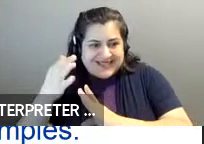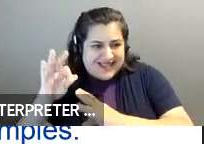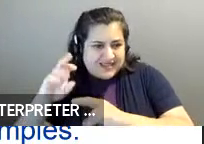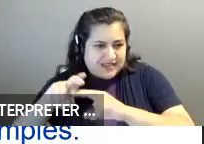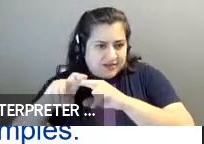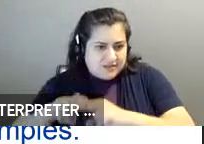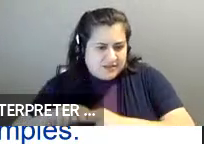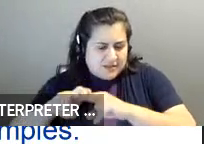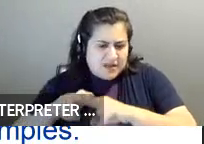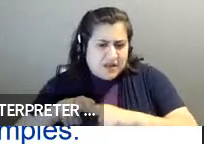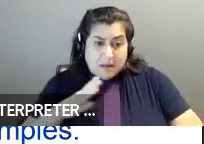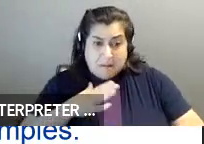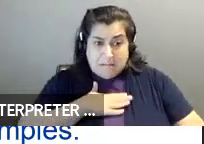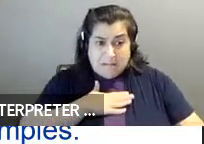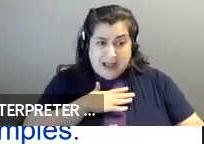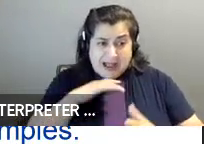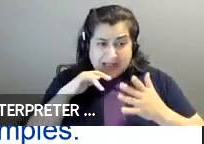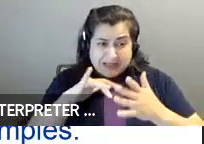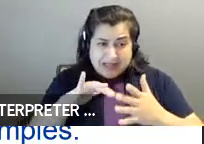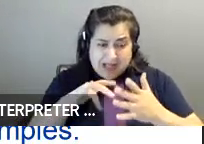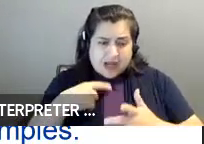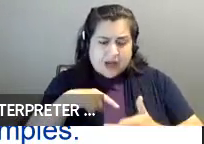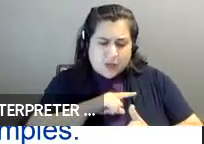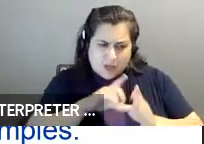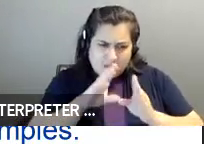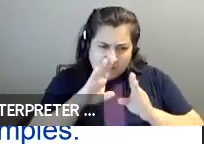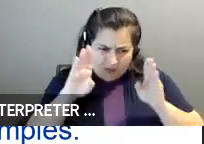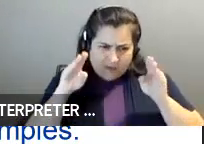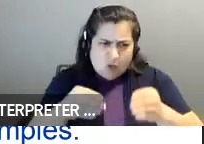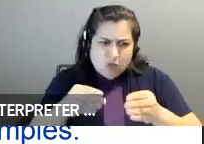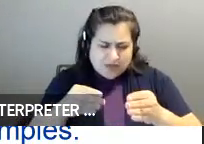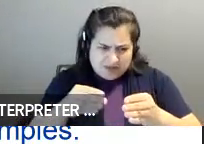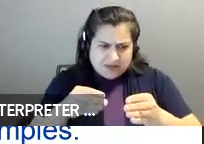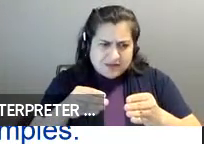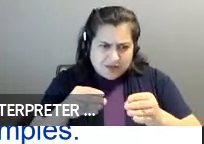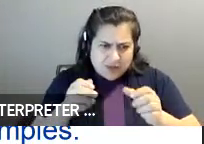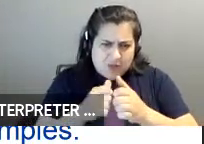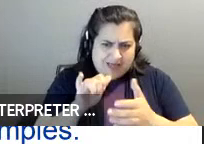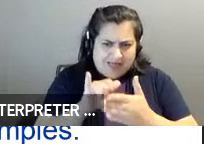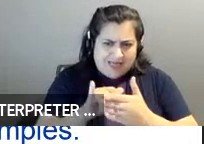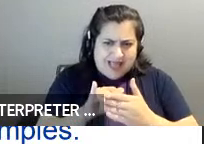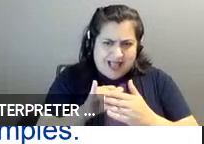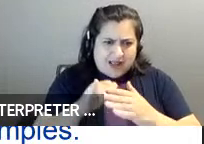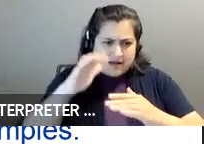in really honing in on that lower seat height limit.